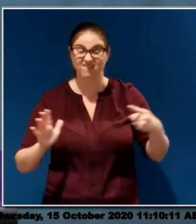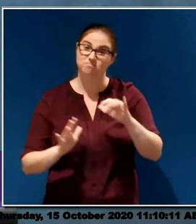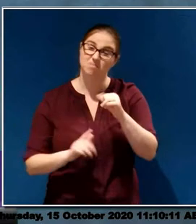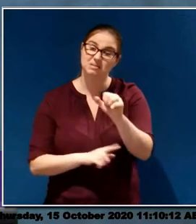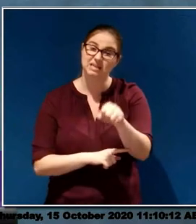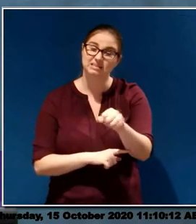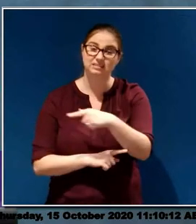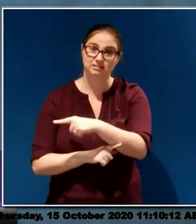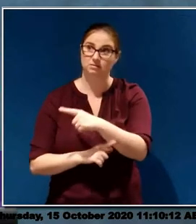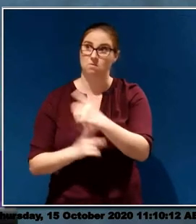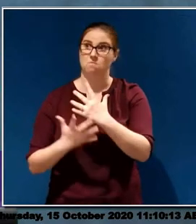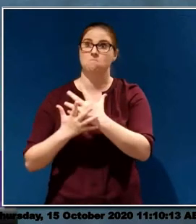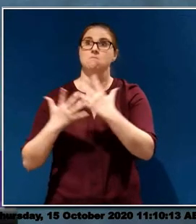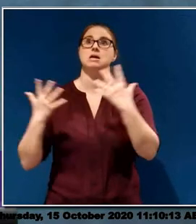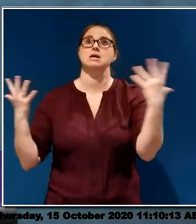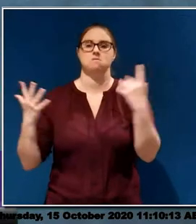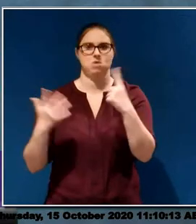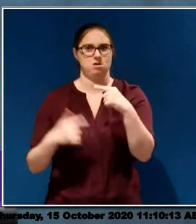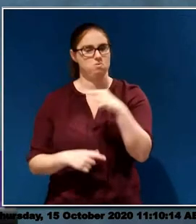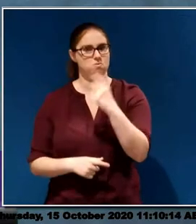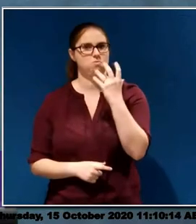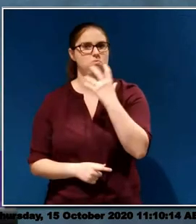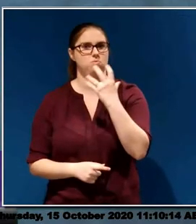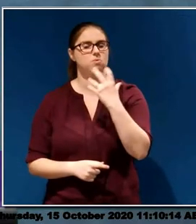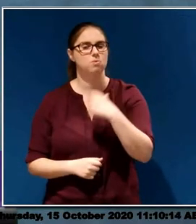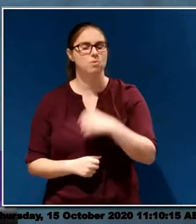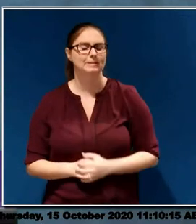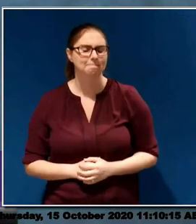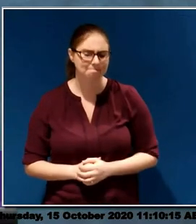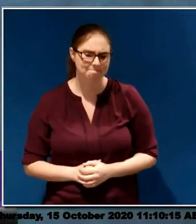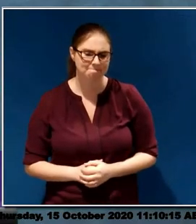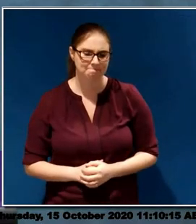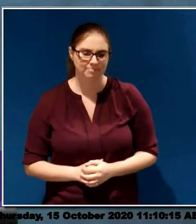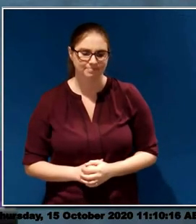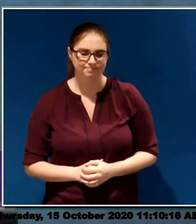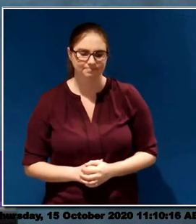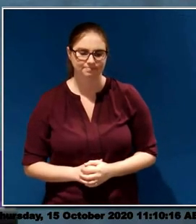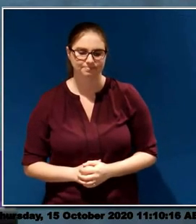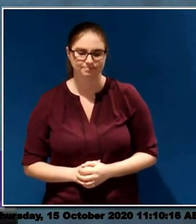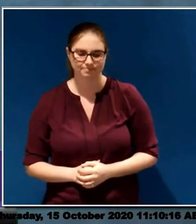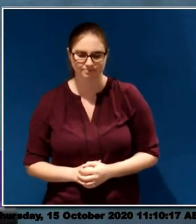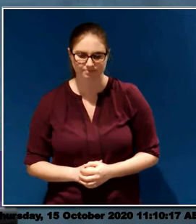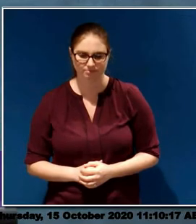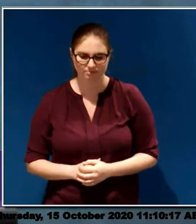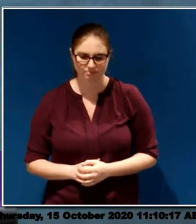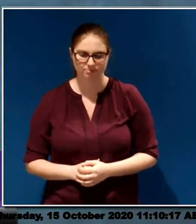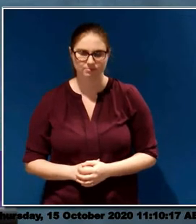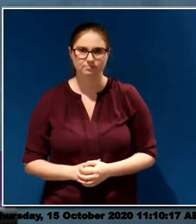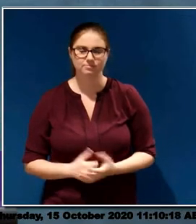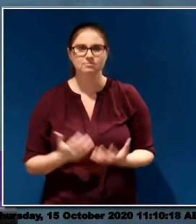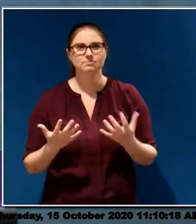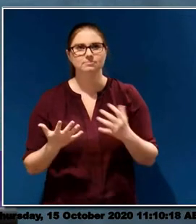which was - I just - I refused to go back to high school.